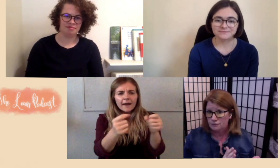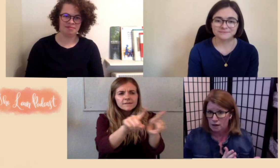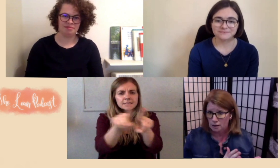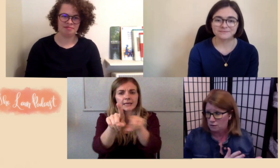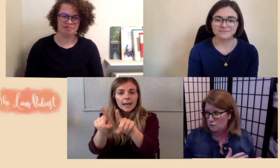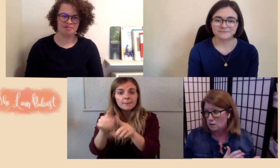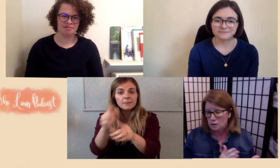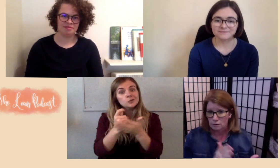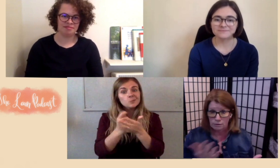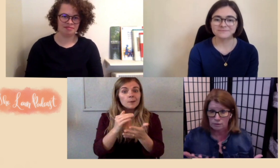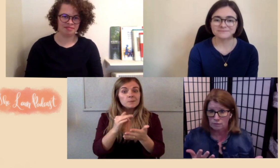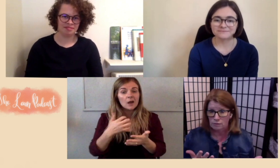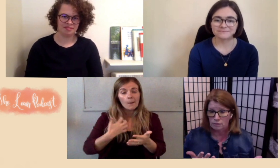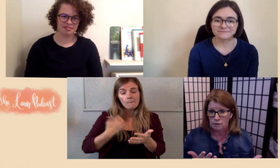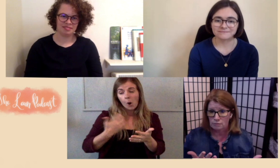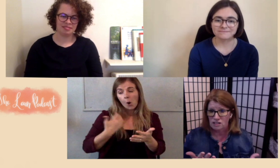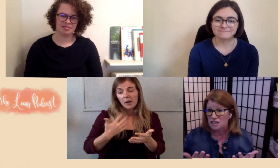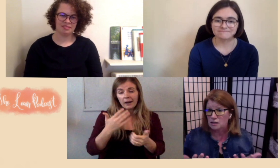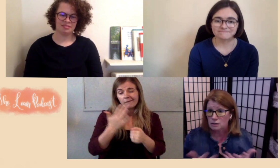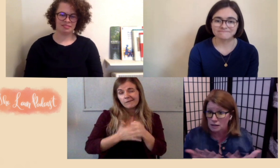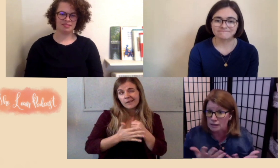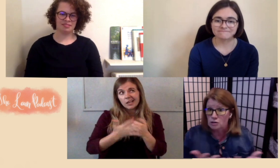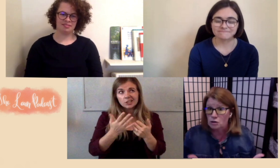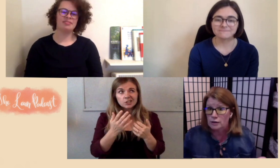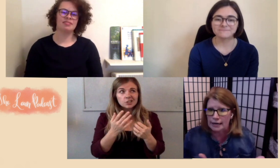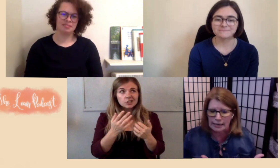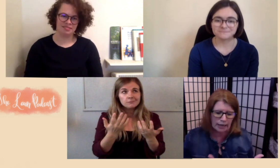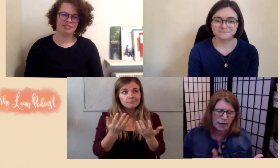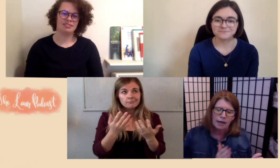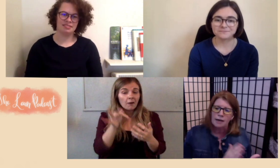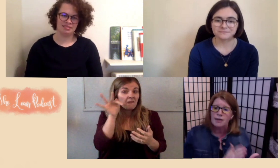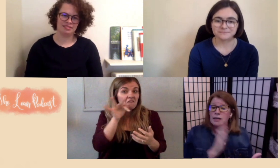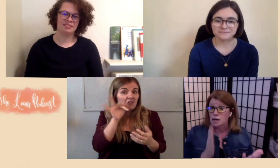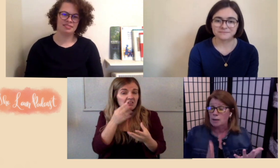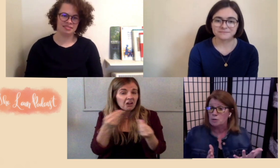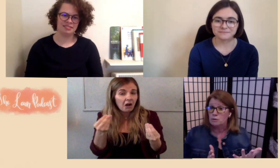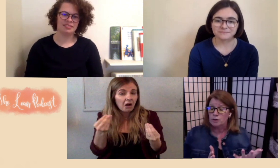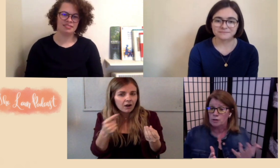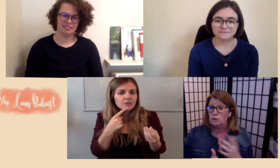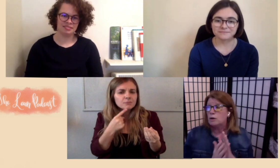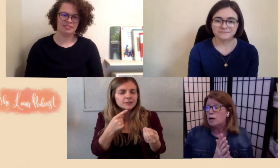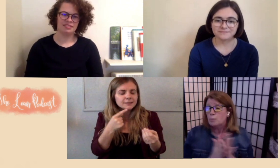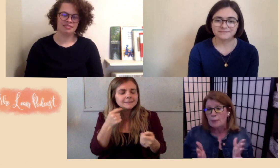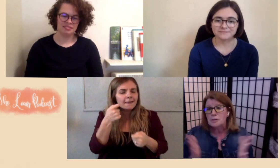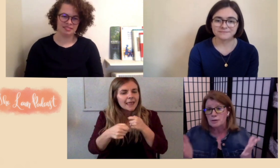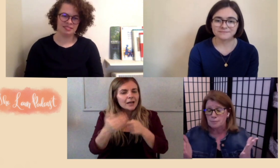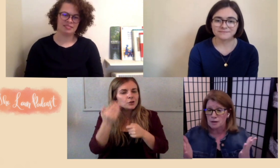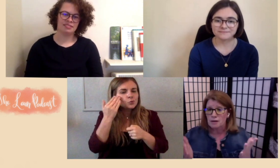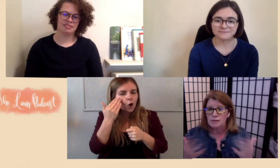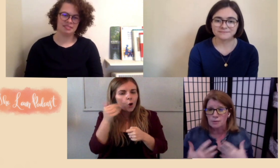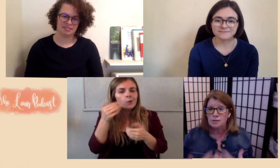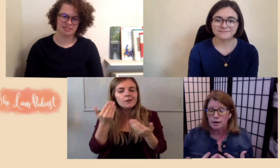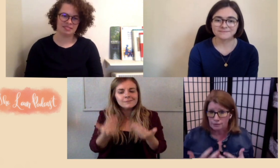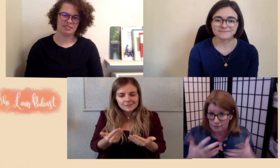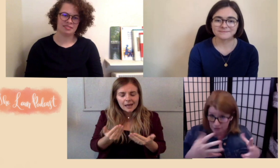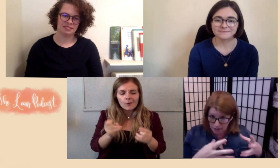that I'm in that might have something to say about this topic. That's true. 'Cause I sometimes think of an interpreter as a bit like a comedian,